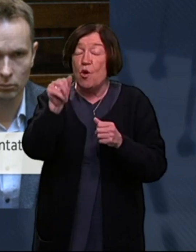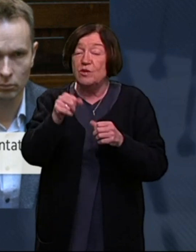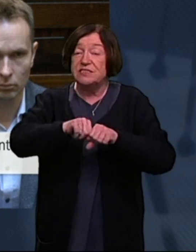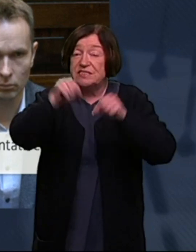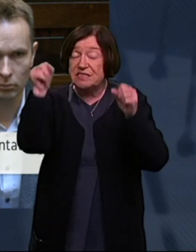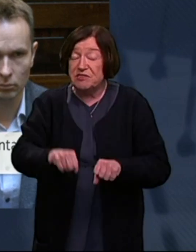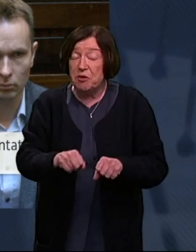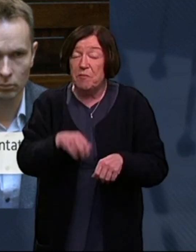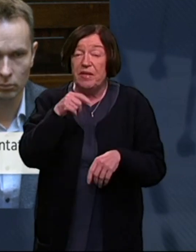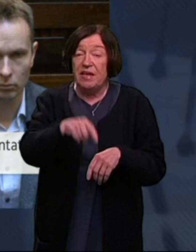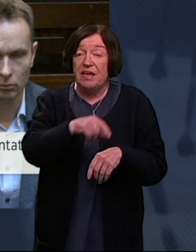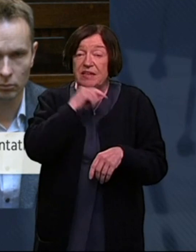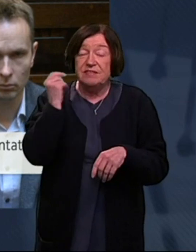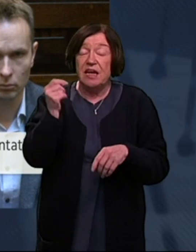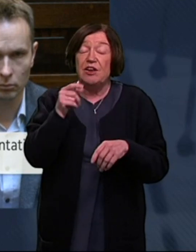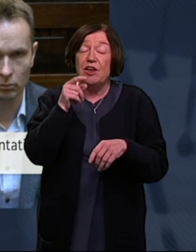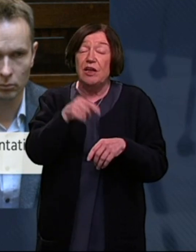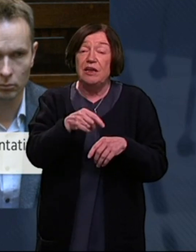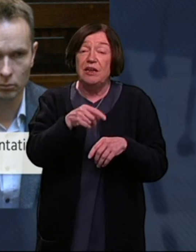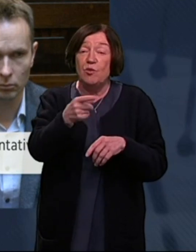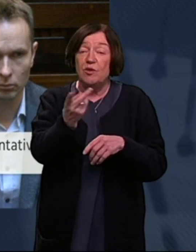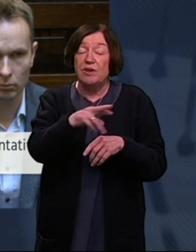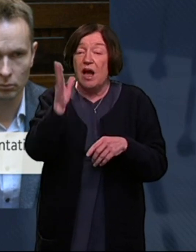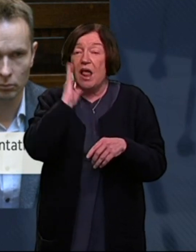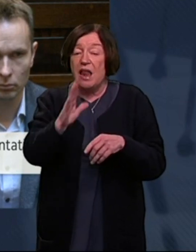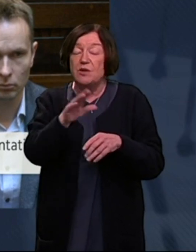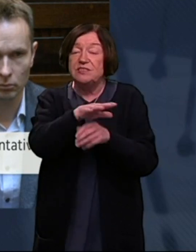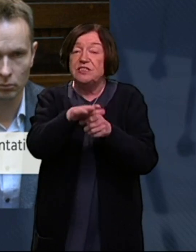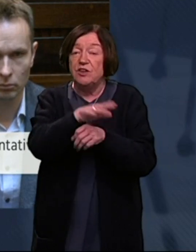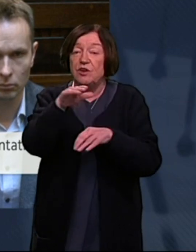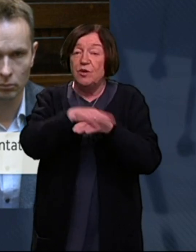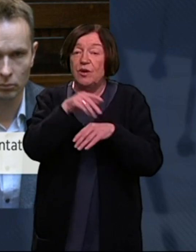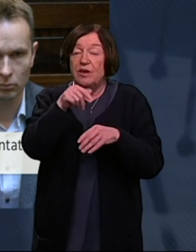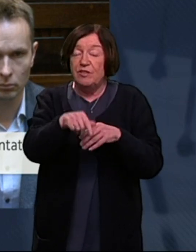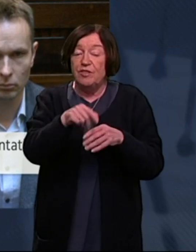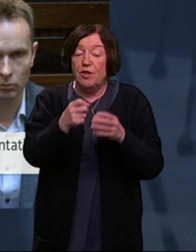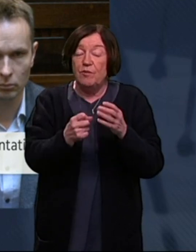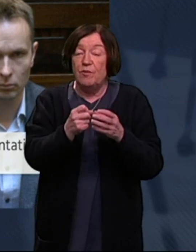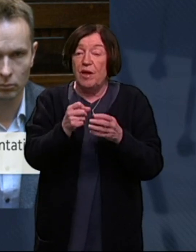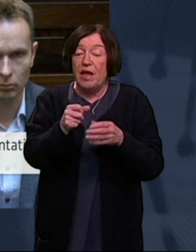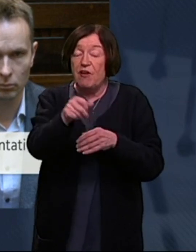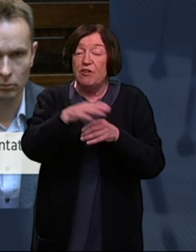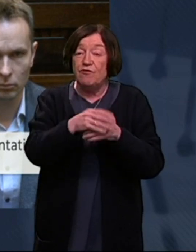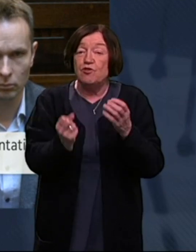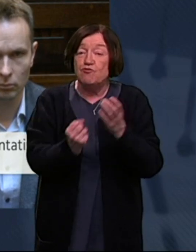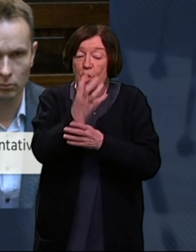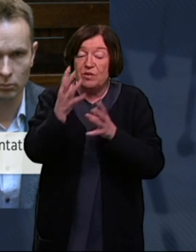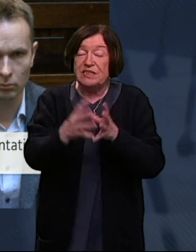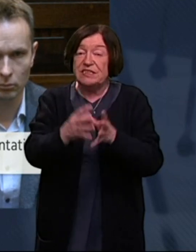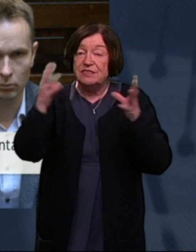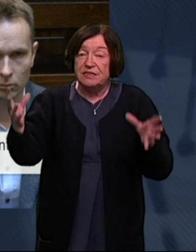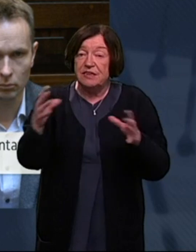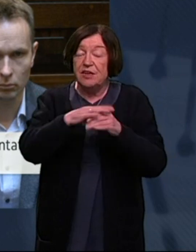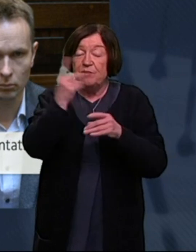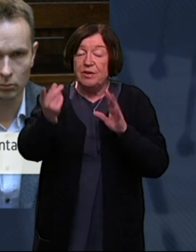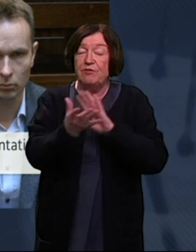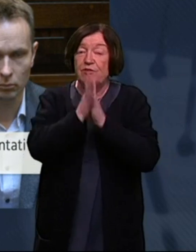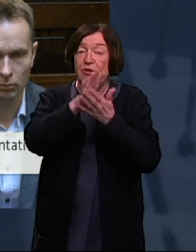He also stated categorically that he would not allow a situation where the potential for growth and expansion of agrifood would be compromised by the setting of emission